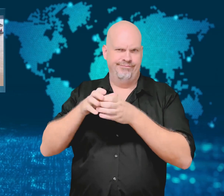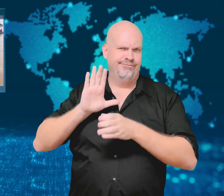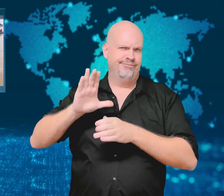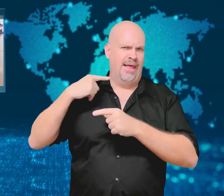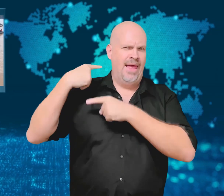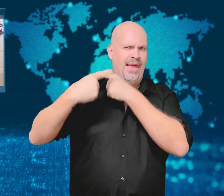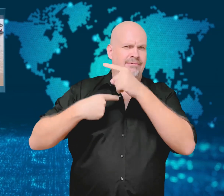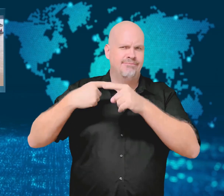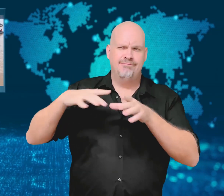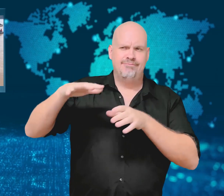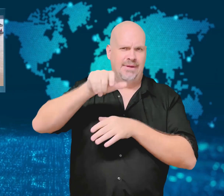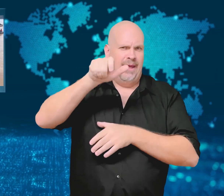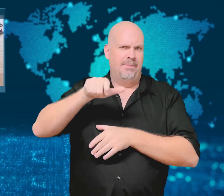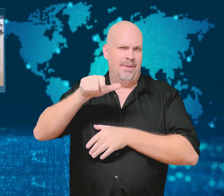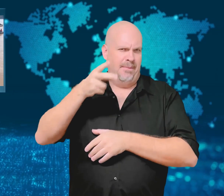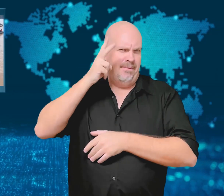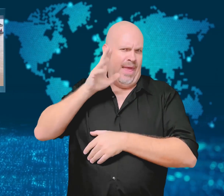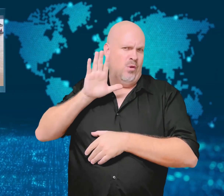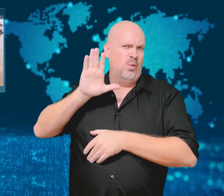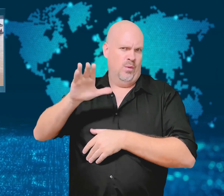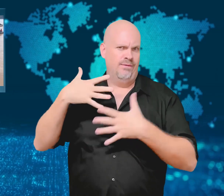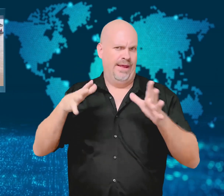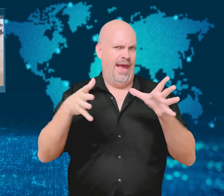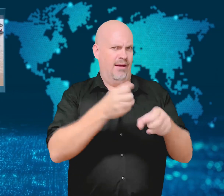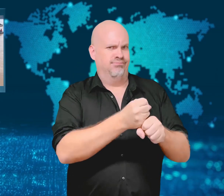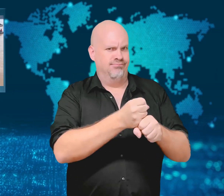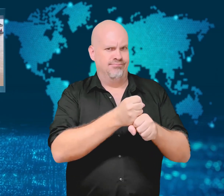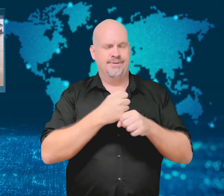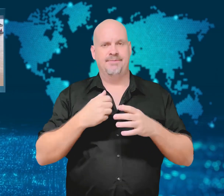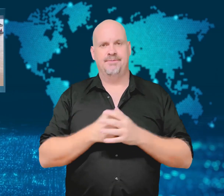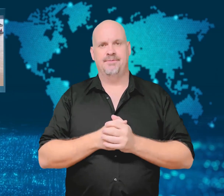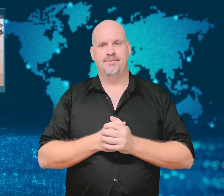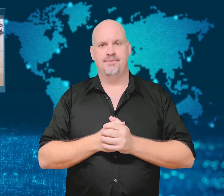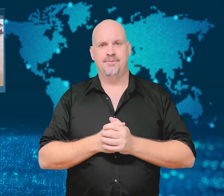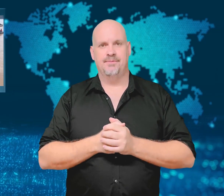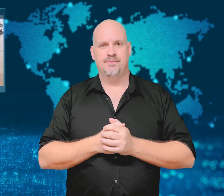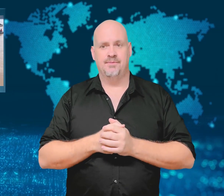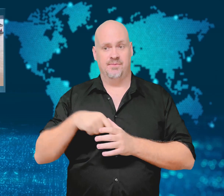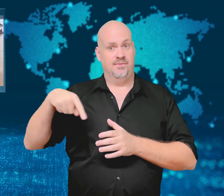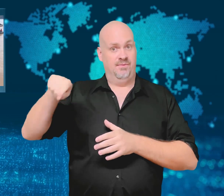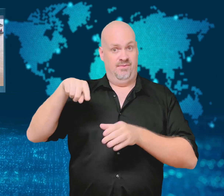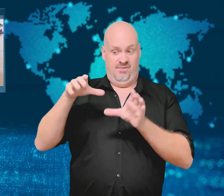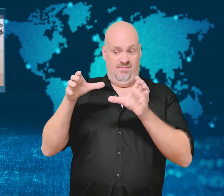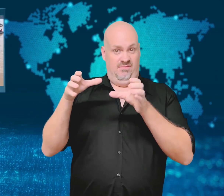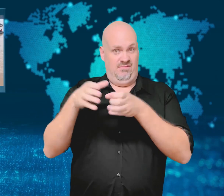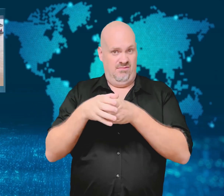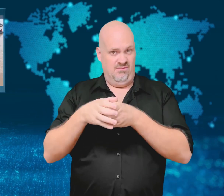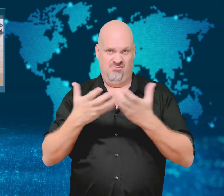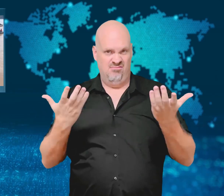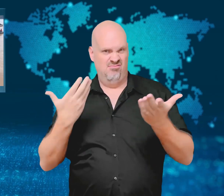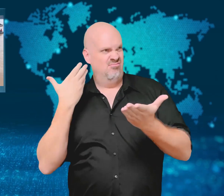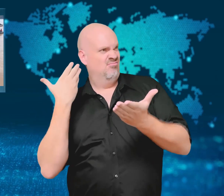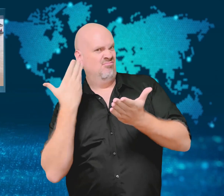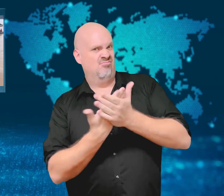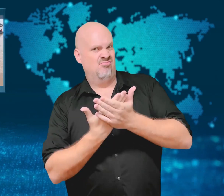The group was demanding help from the government after an oil spill.